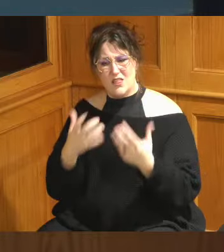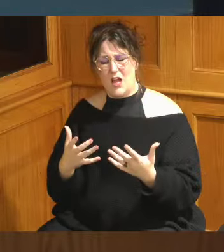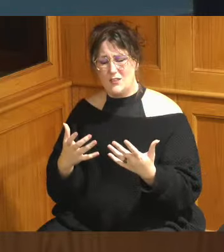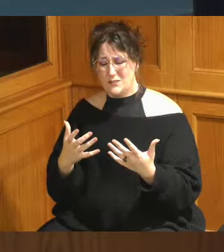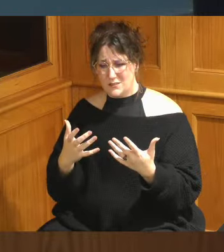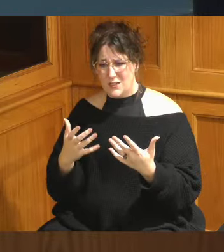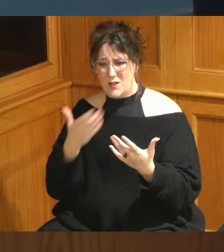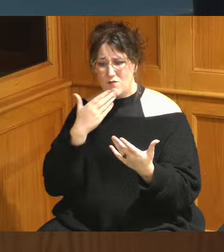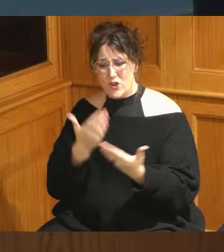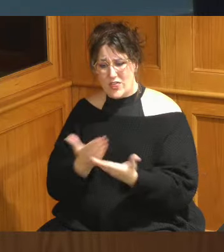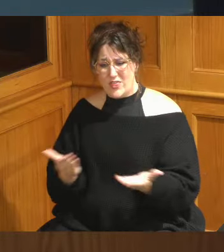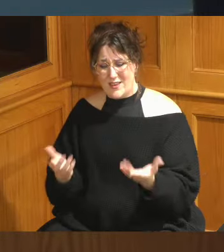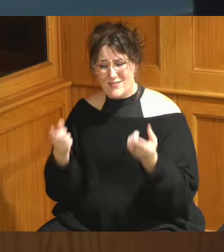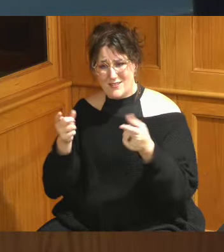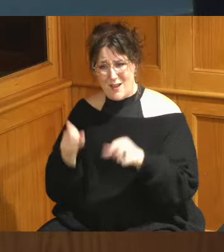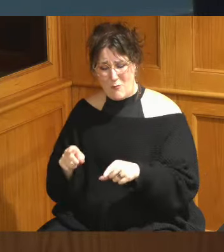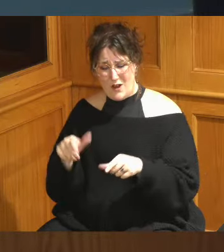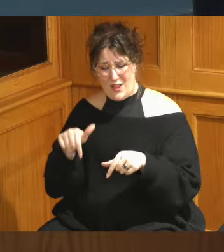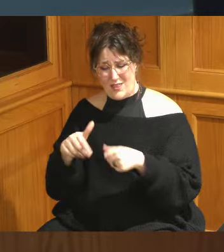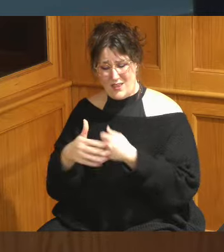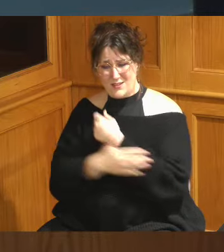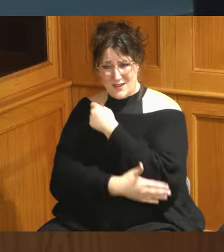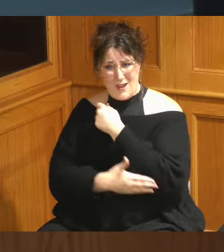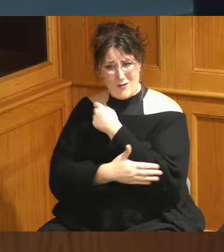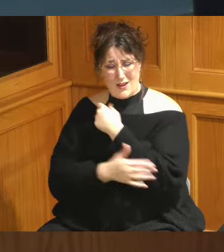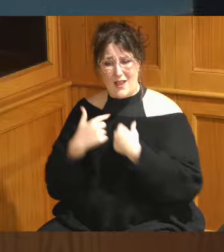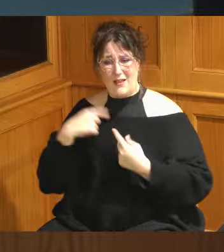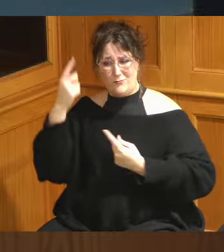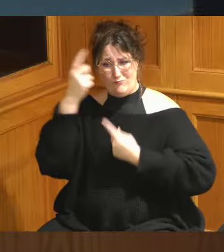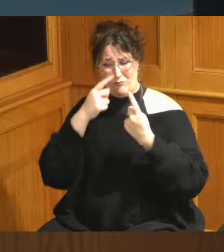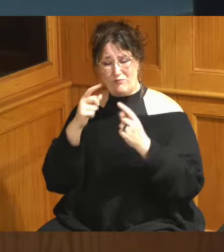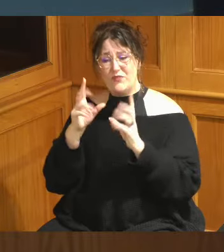a lot of good things going on in this county. I think about the convention center redevelopment